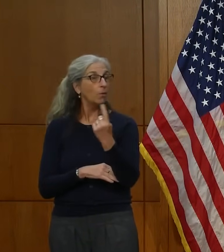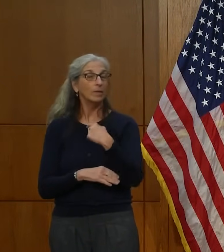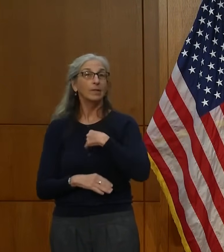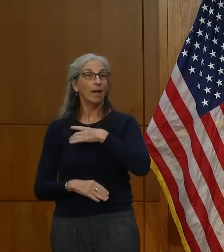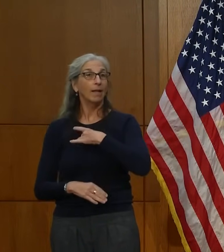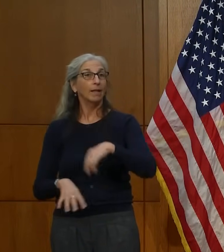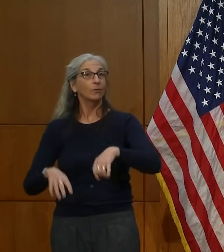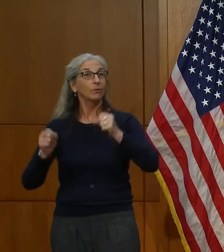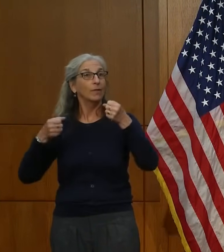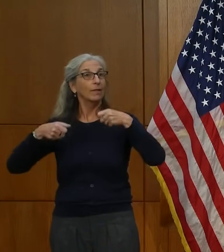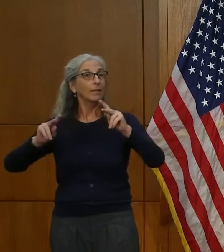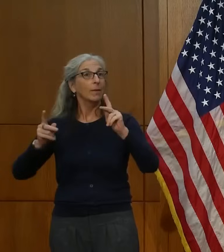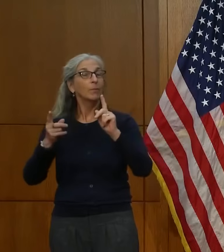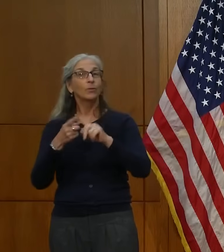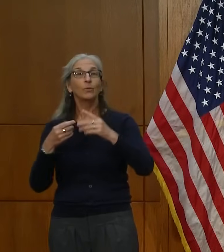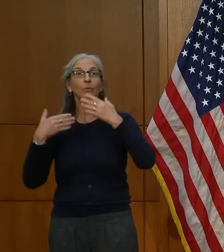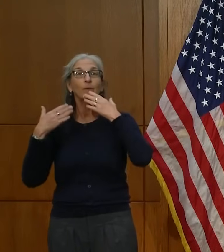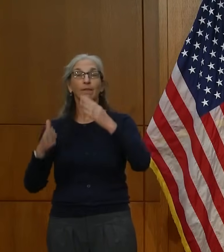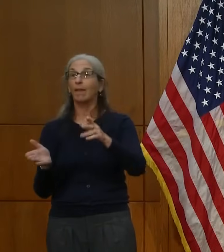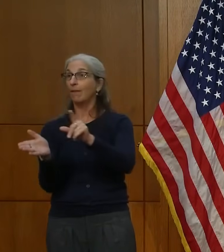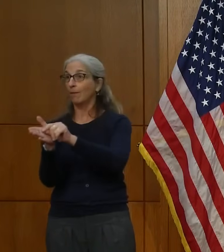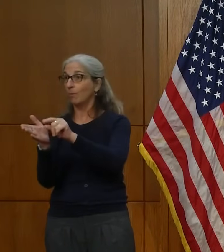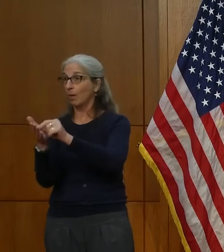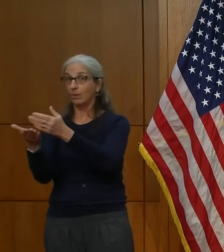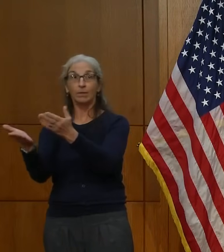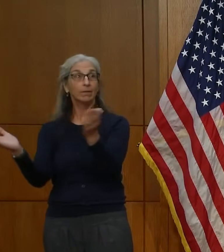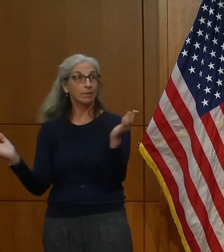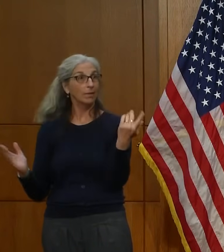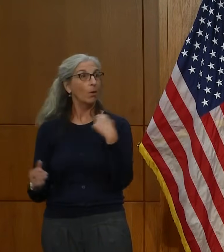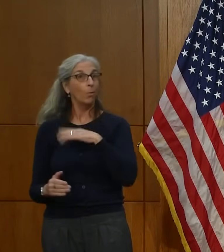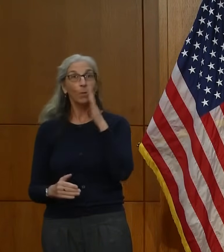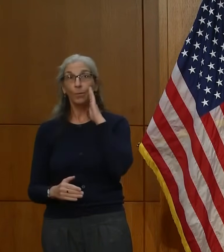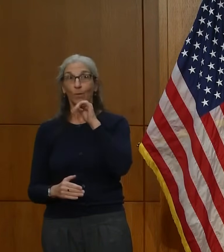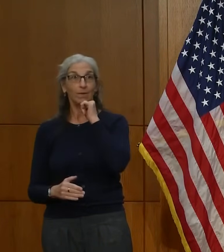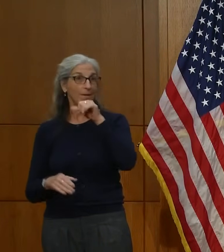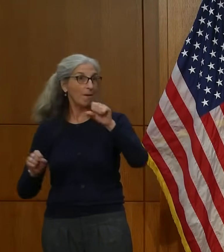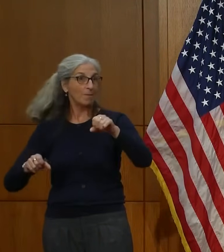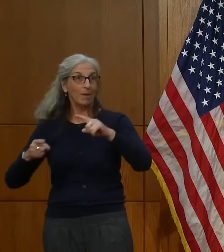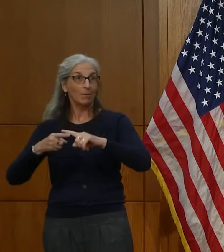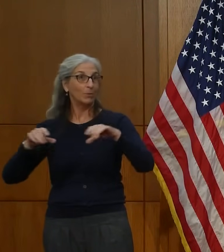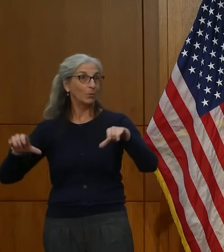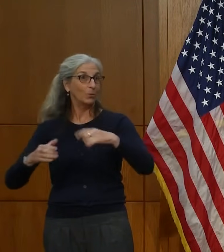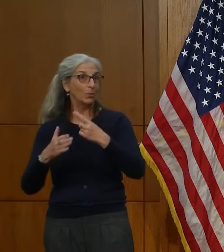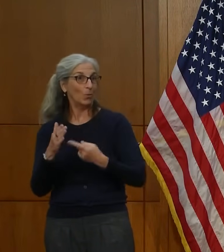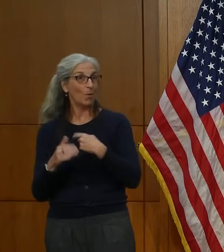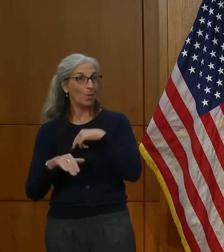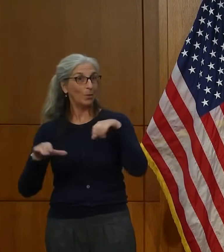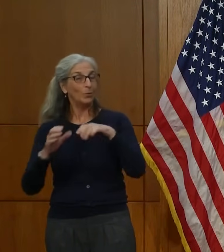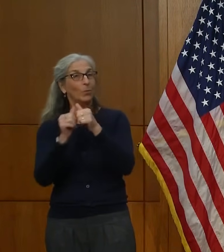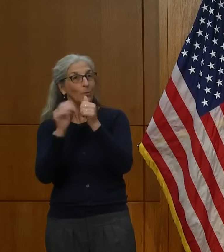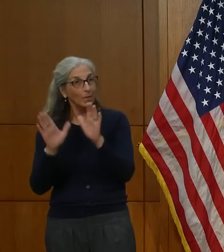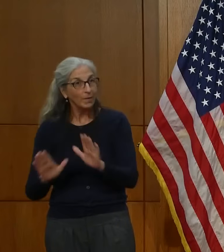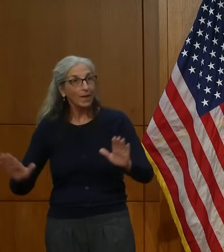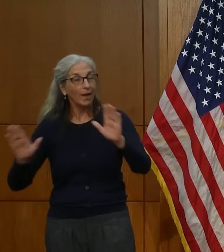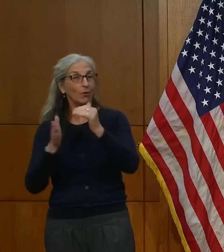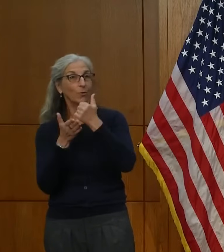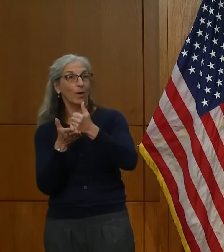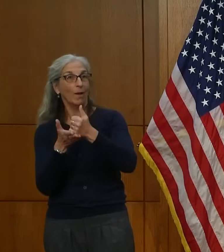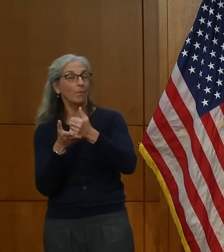ALL PART OF THE SOLUTION. SO THANKS FOR BEING WITH US TODAY, AND ESPECIALLY AGAIN. I ALWAYS LIKE TO TAKE THE OPPORTUNITY TO THANK THE PRESS. WE WOULDN'T BE